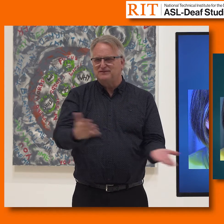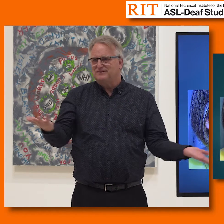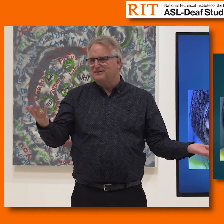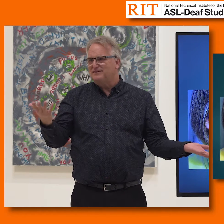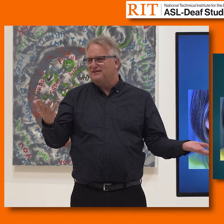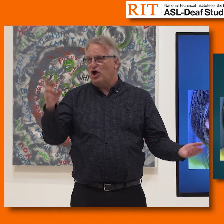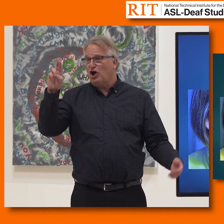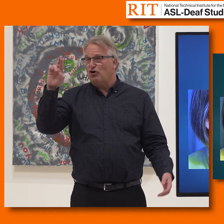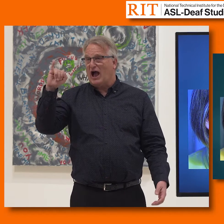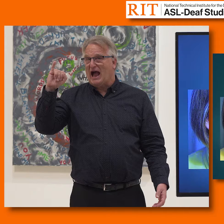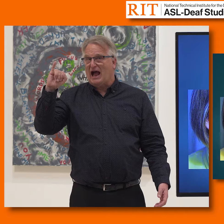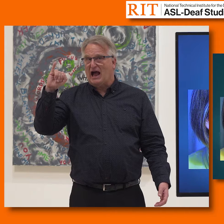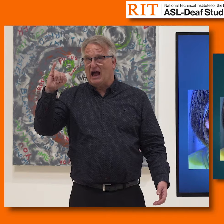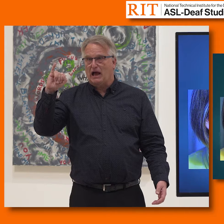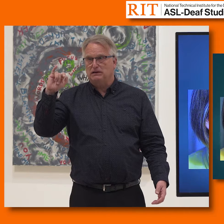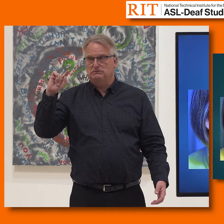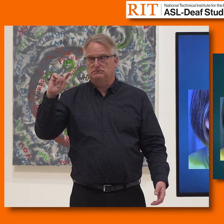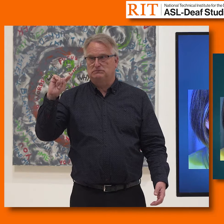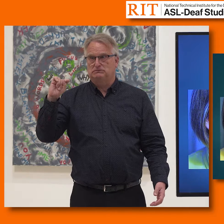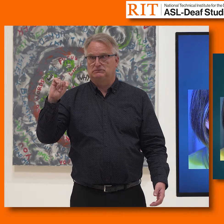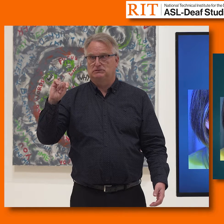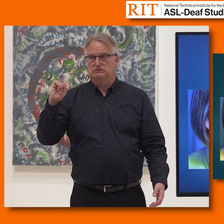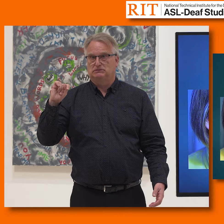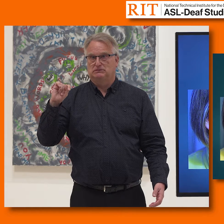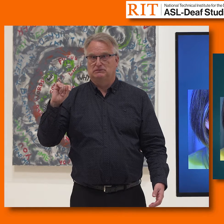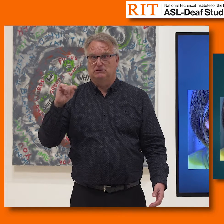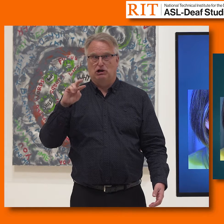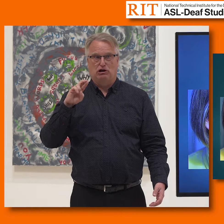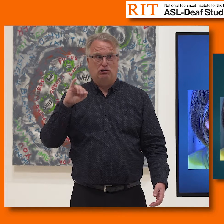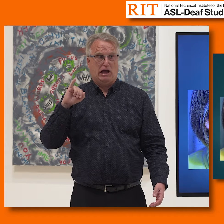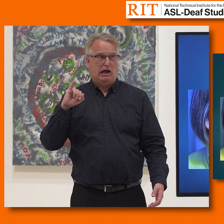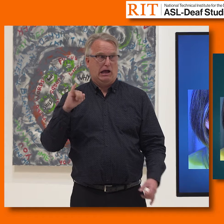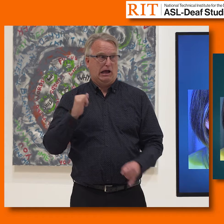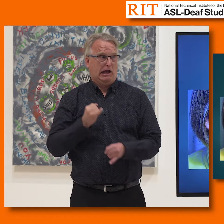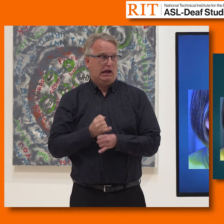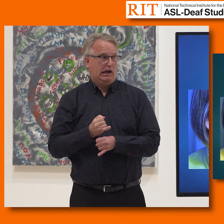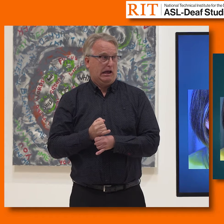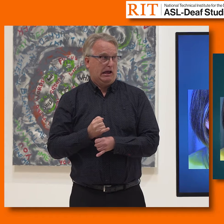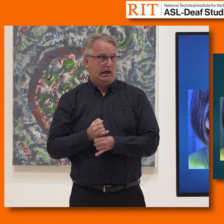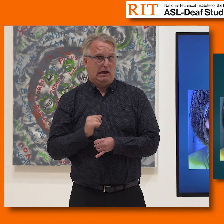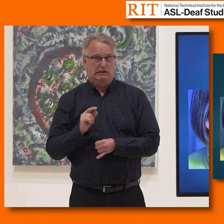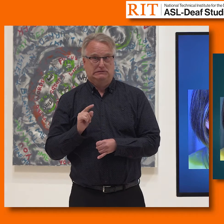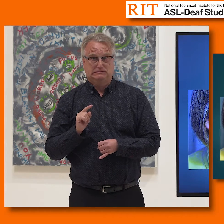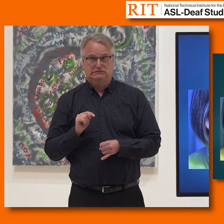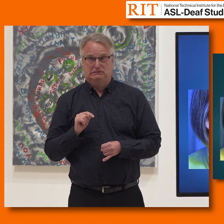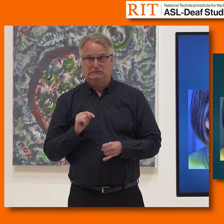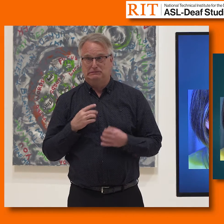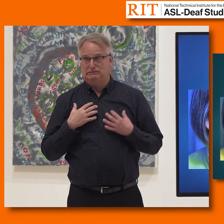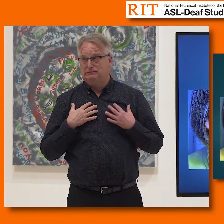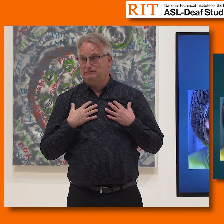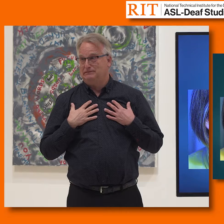or for wayward youth or, you know, RIT is an institution.